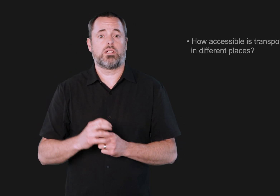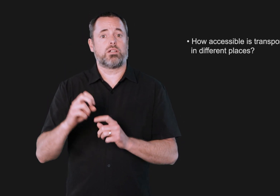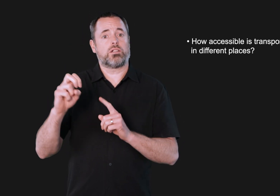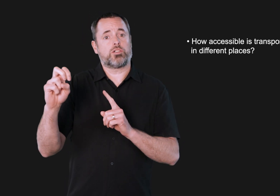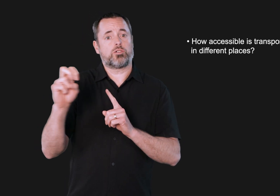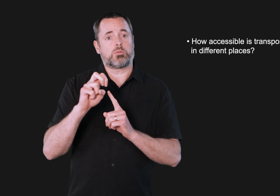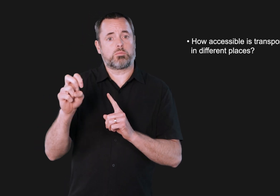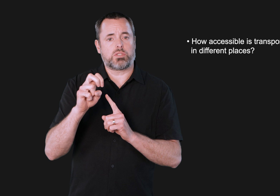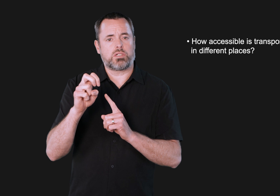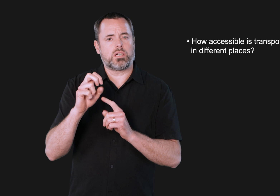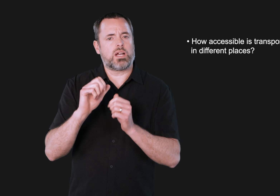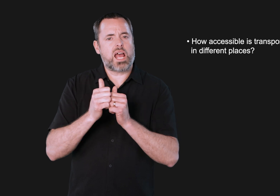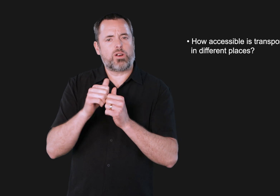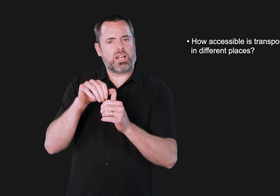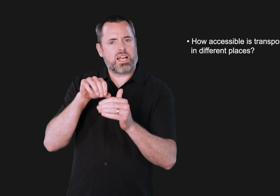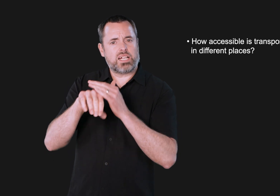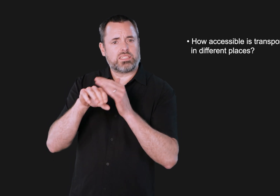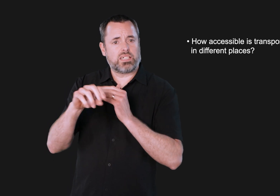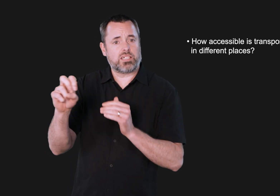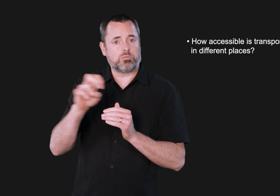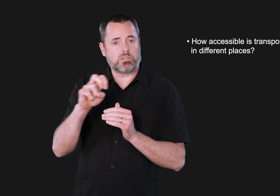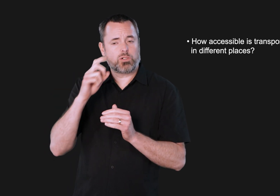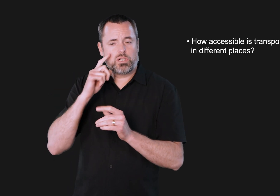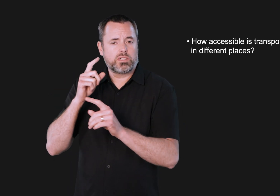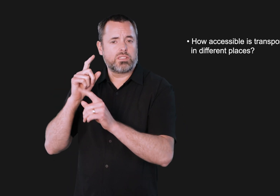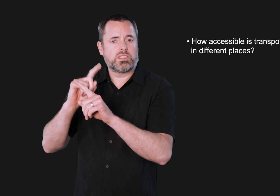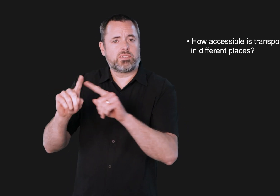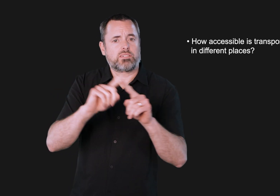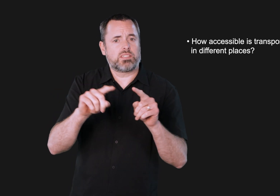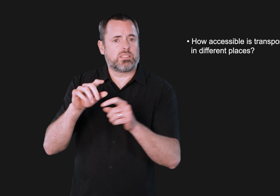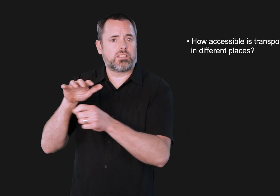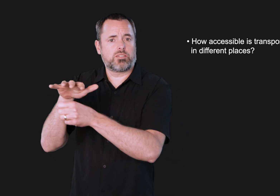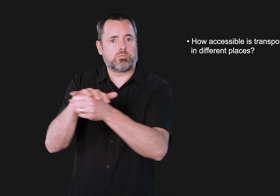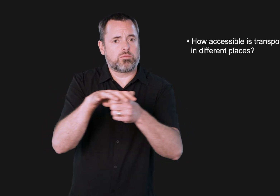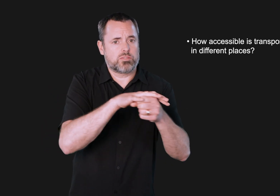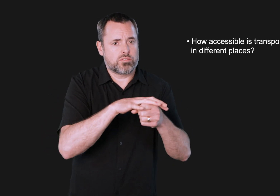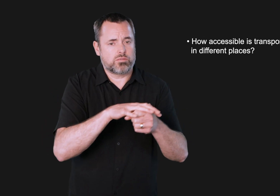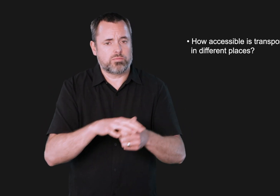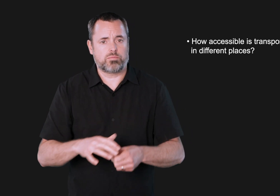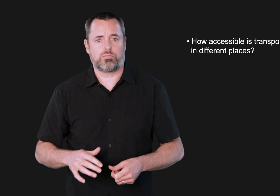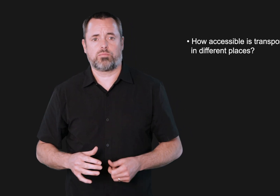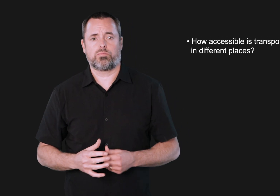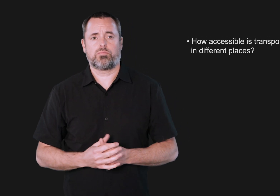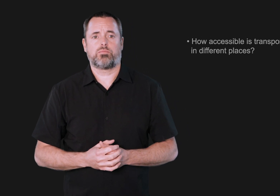• How accessible is transportation in different places?